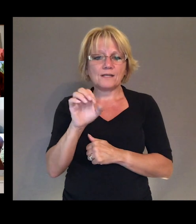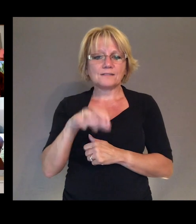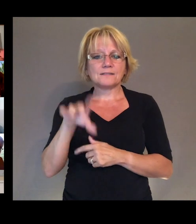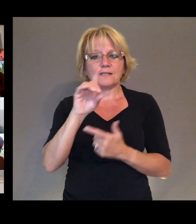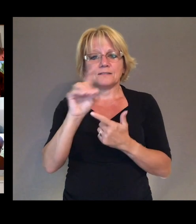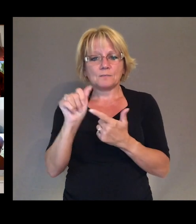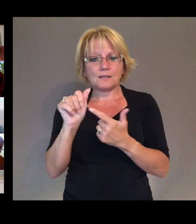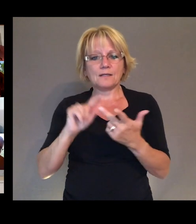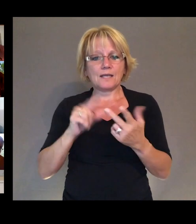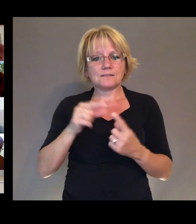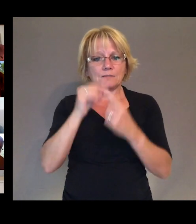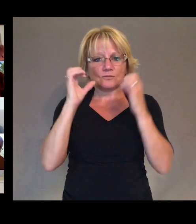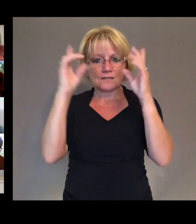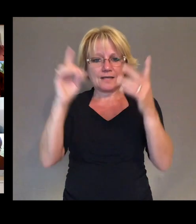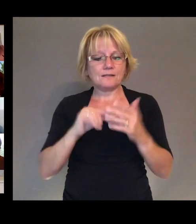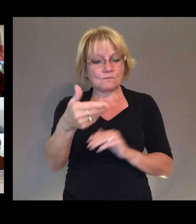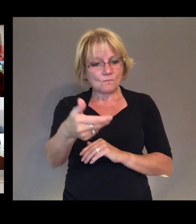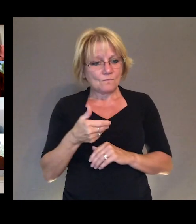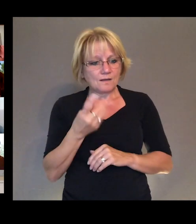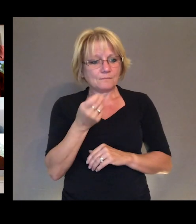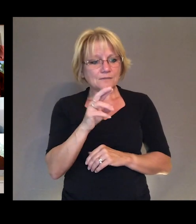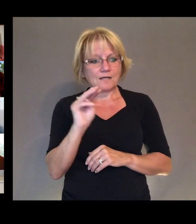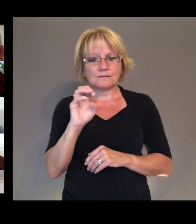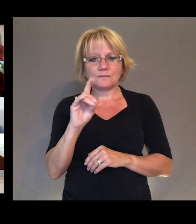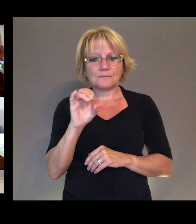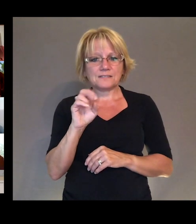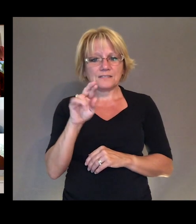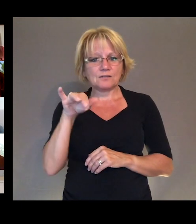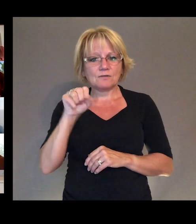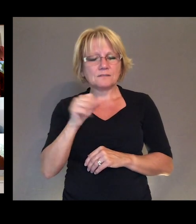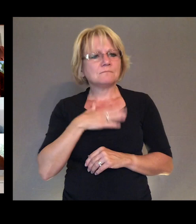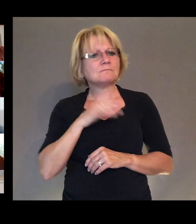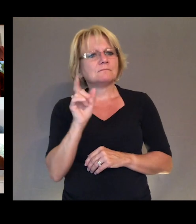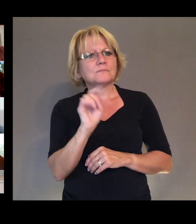So welcome Dr. Madhuri and my question for you Dr. Madhuri is